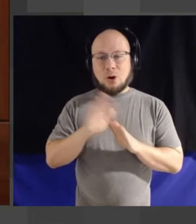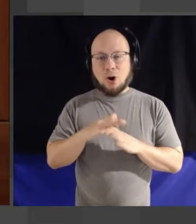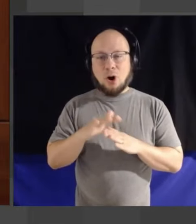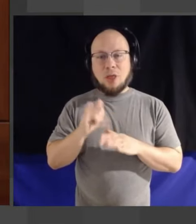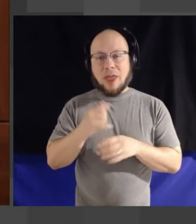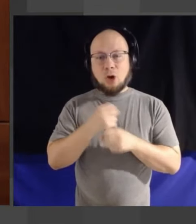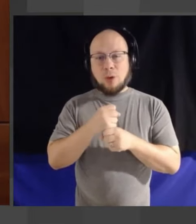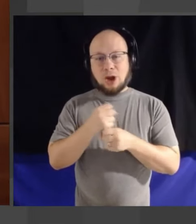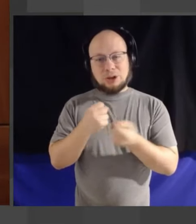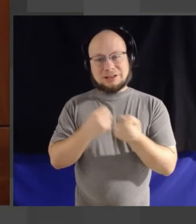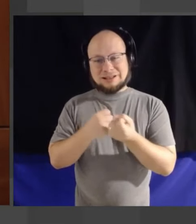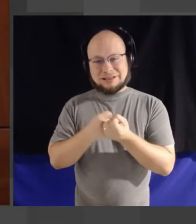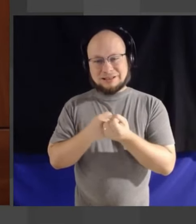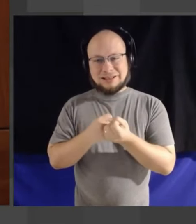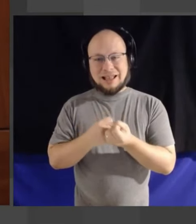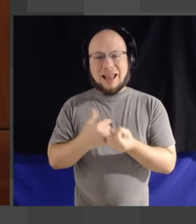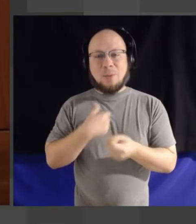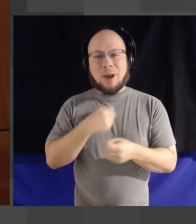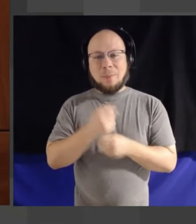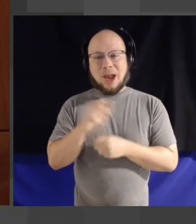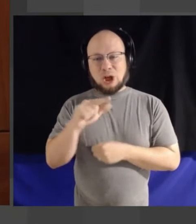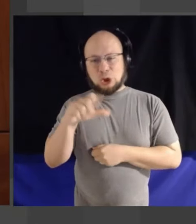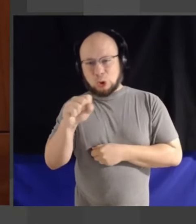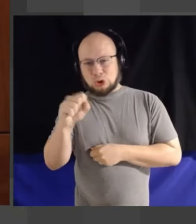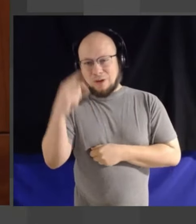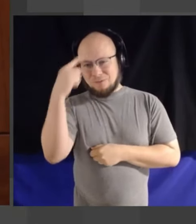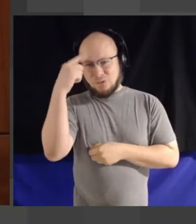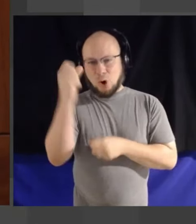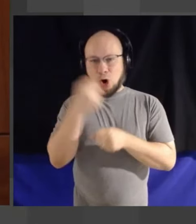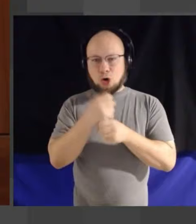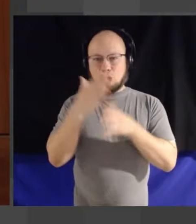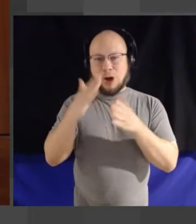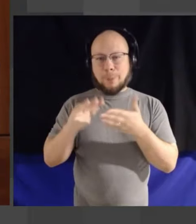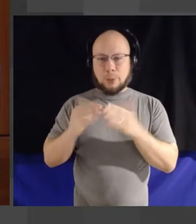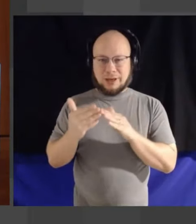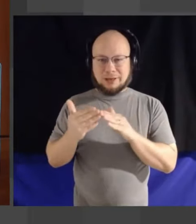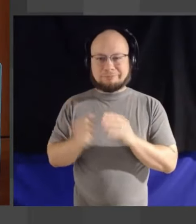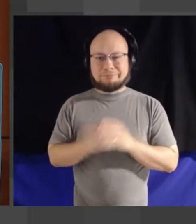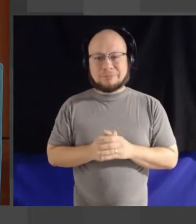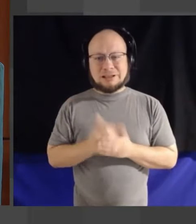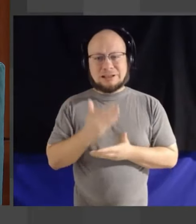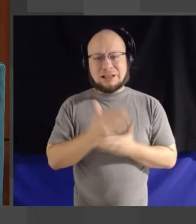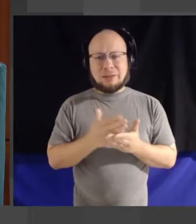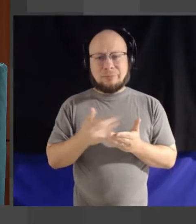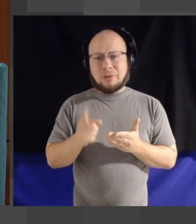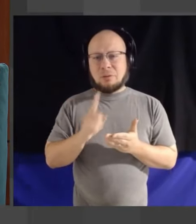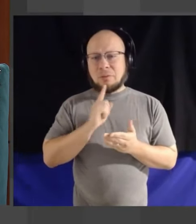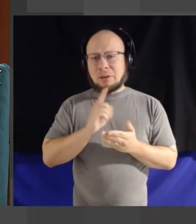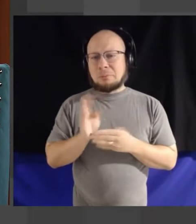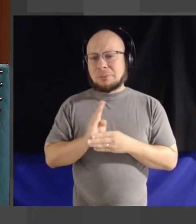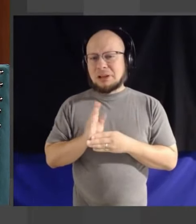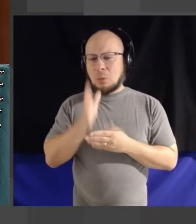I'M FANNY. I'M A DEVELOPER ON THE CREATIVE ASSISTANCE TEAM.